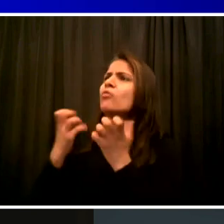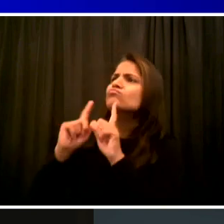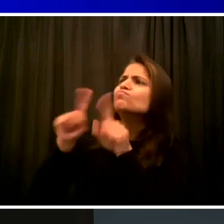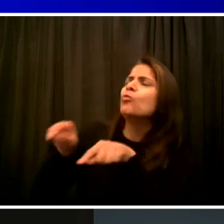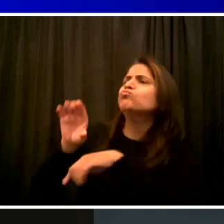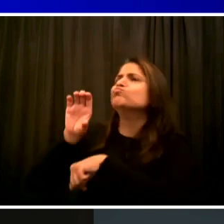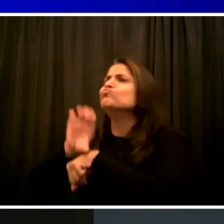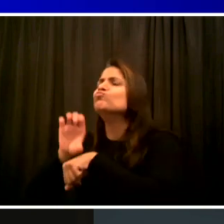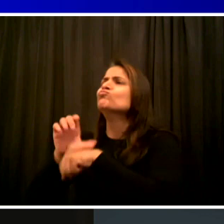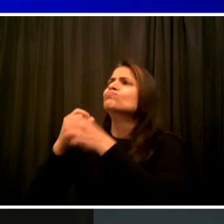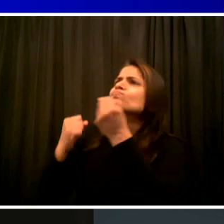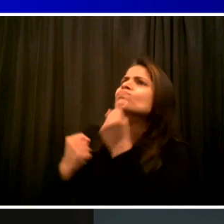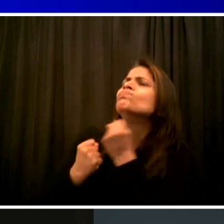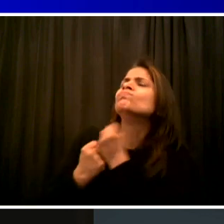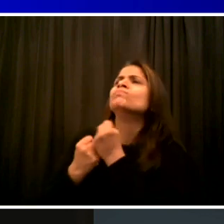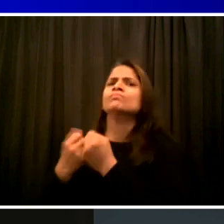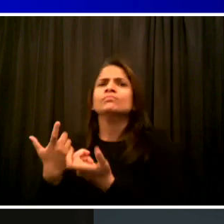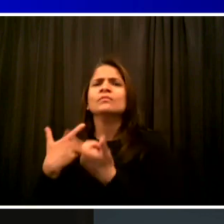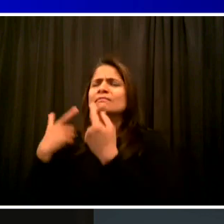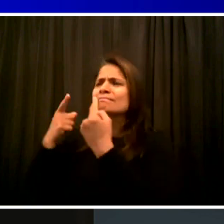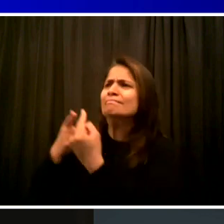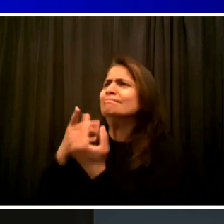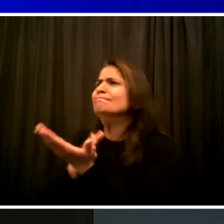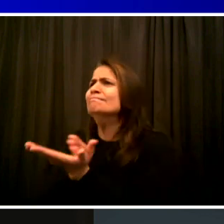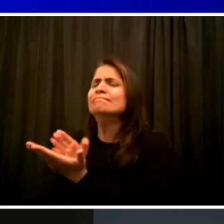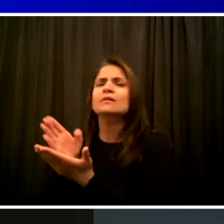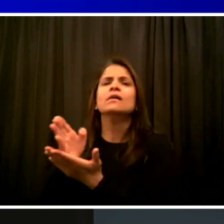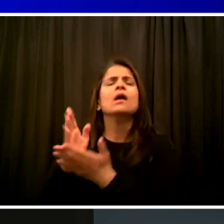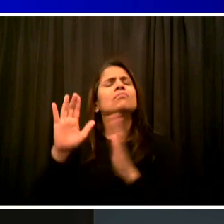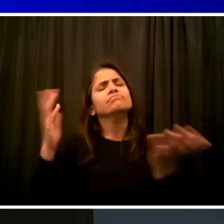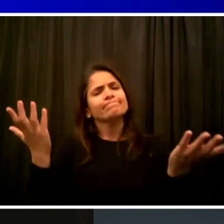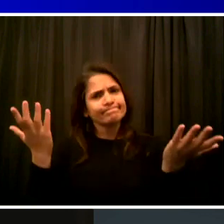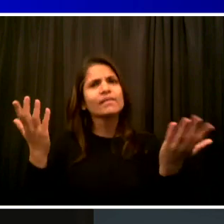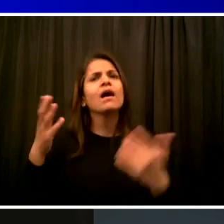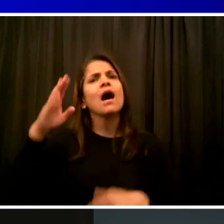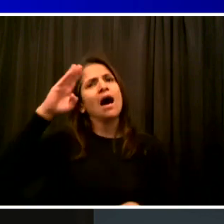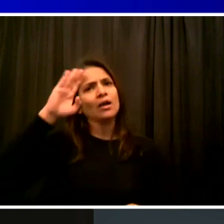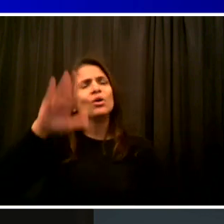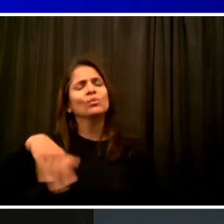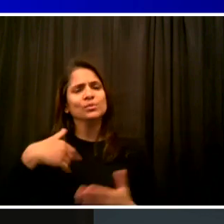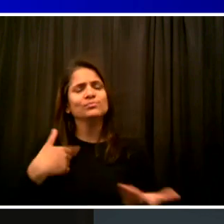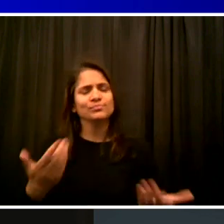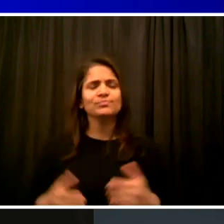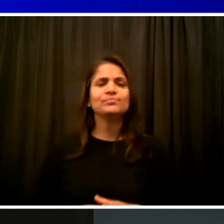THAT HAVE OCCURRED IN SO MANY FAITHS JUST IN THE TIME O F E THCOONRAIRVUS. BUT OUR FAITH